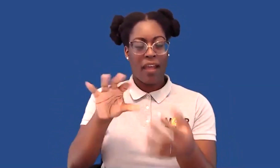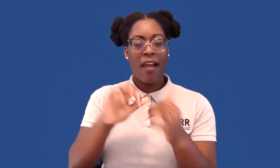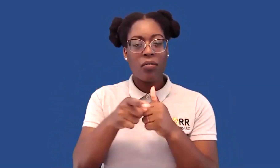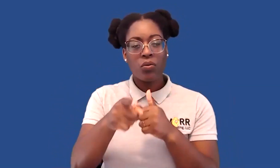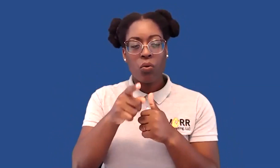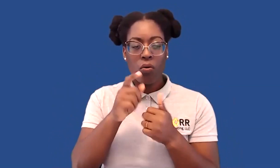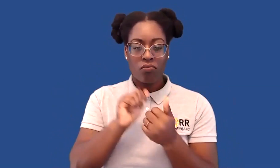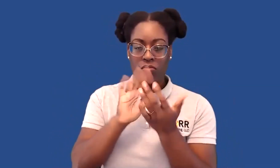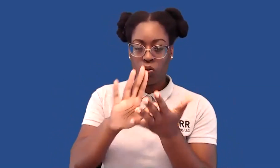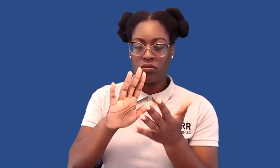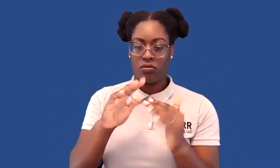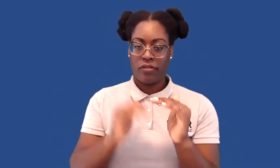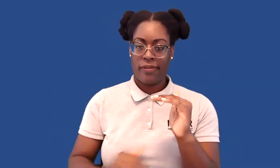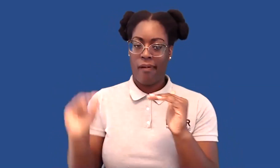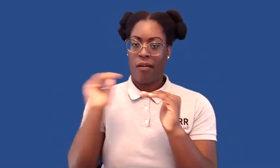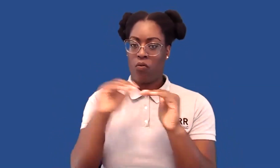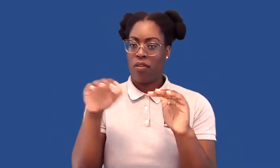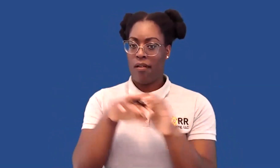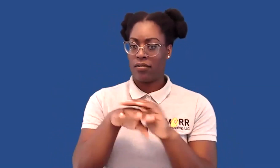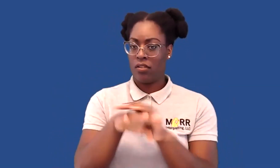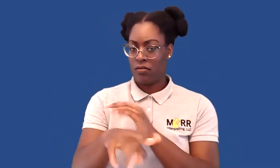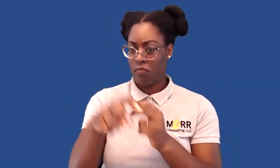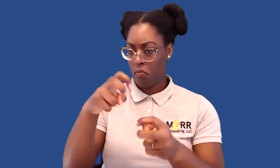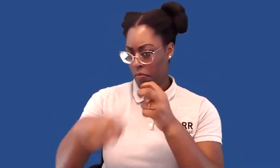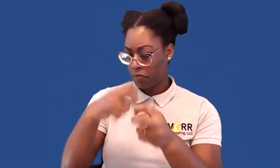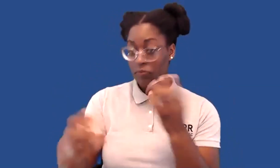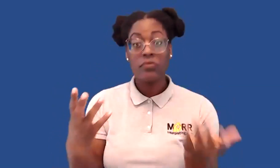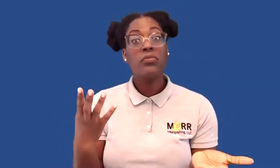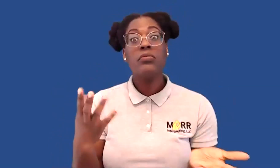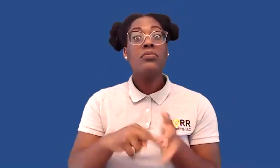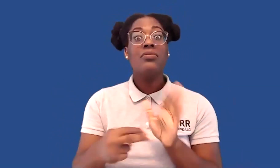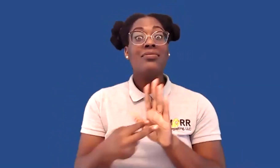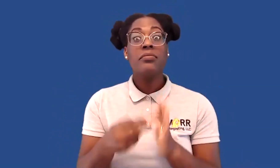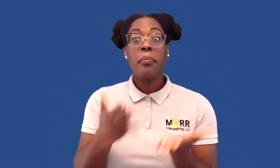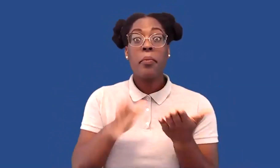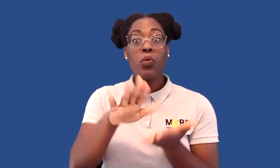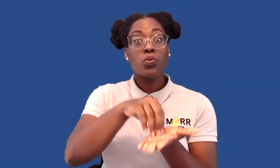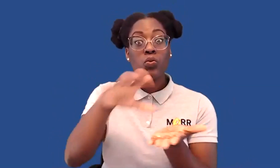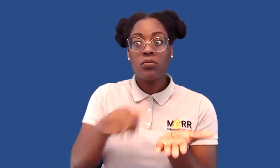Like, how do you know if your student maybe, you know, either doesn't have the equipment to view it